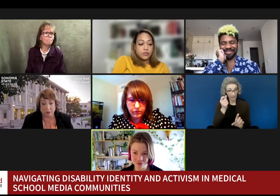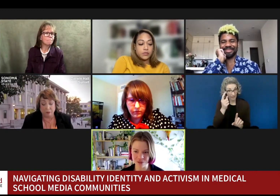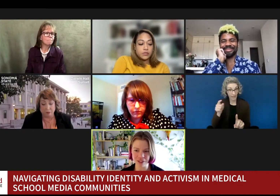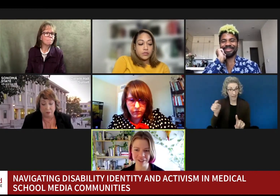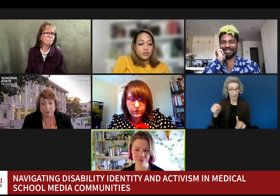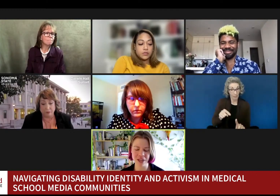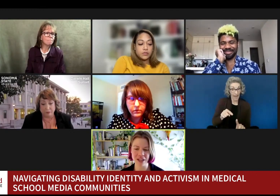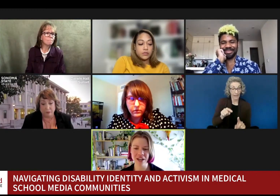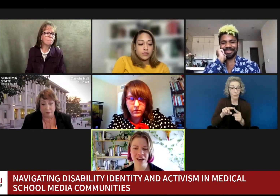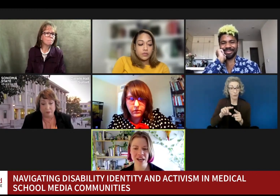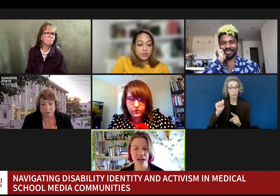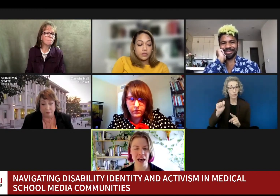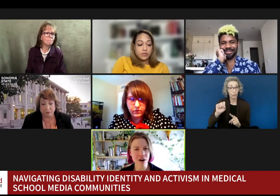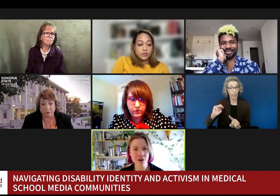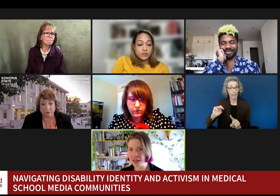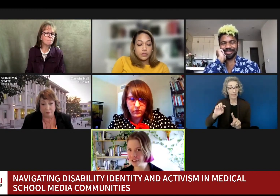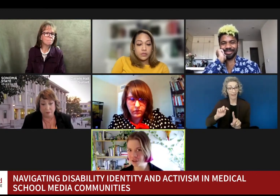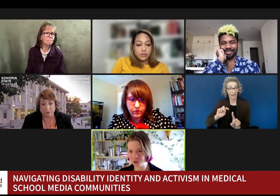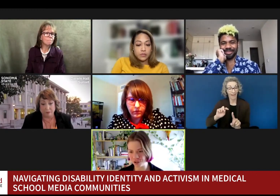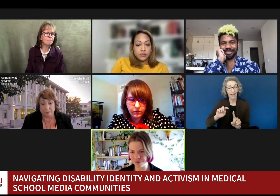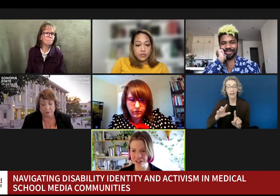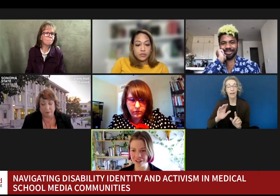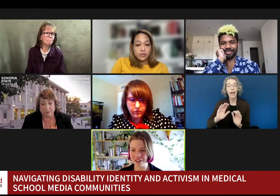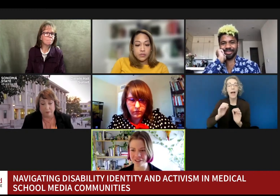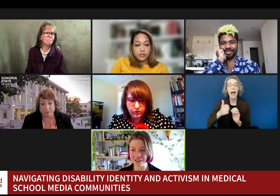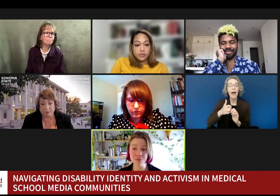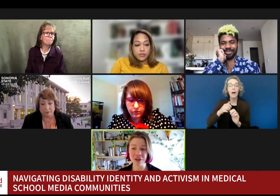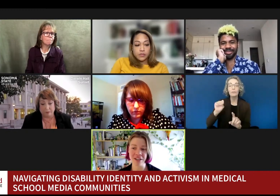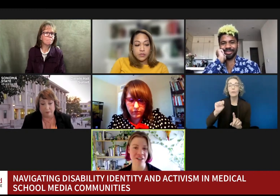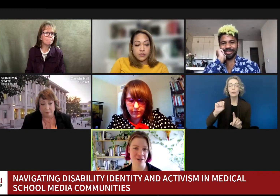realm a little bit, how has social media liberated you?